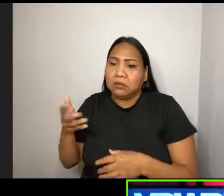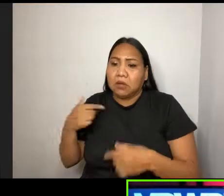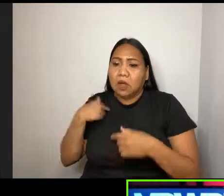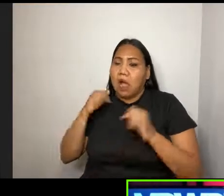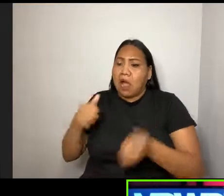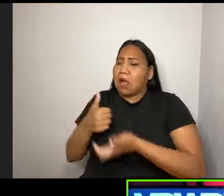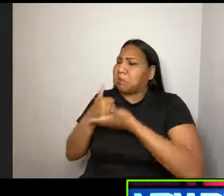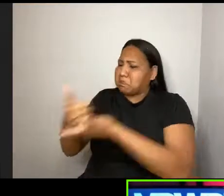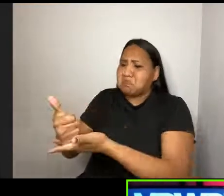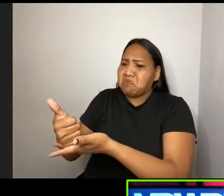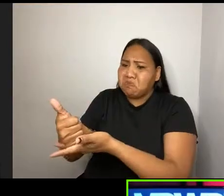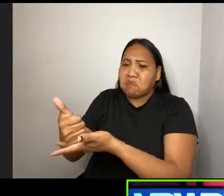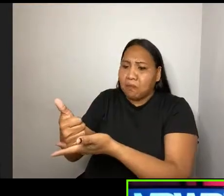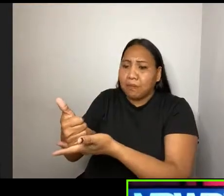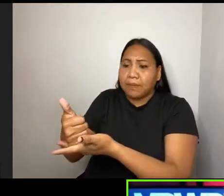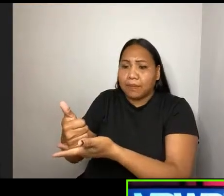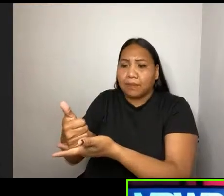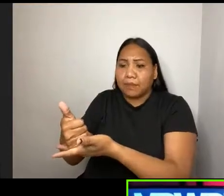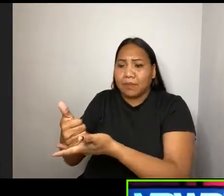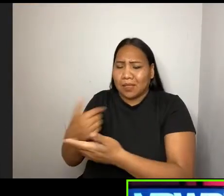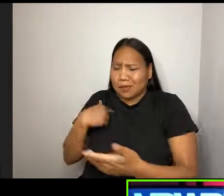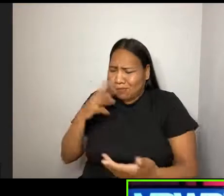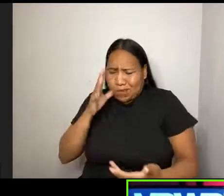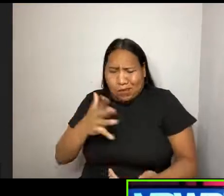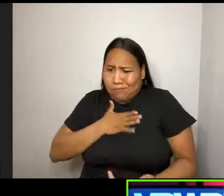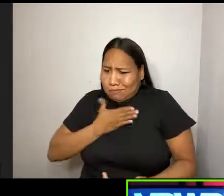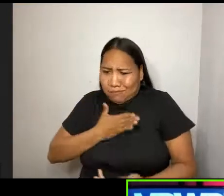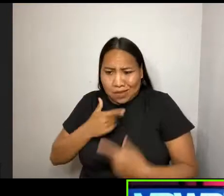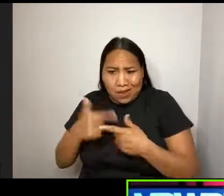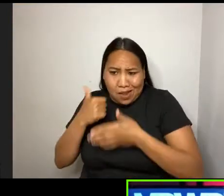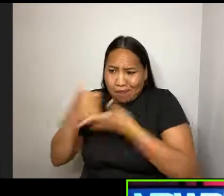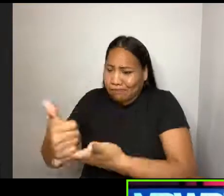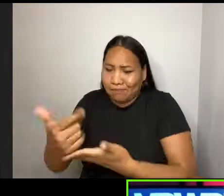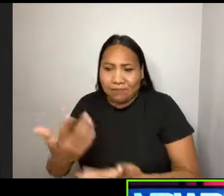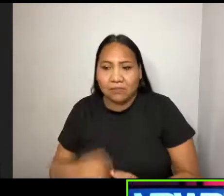them I will do it because, you know, these people are typically coming out of a place of their